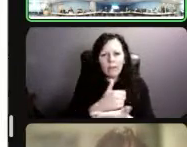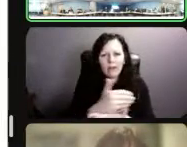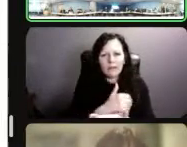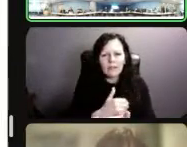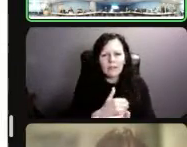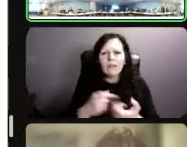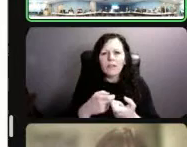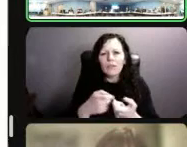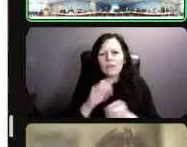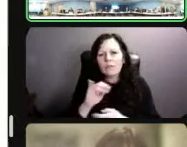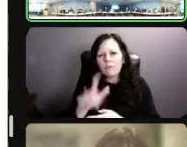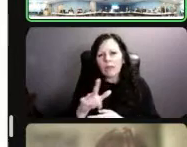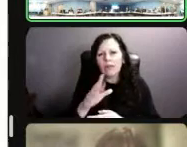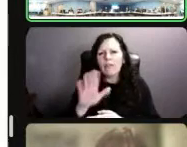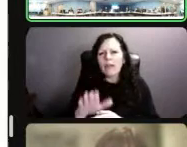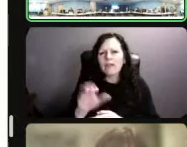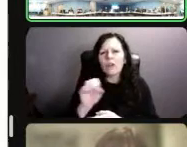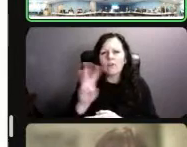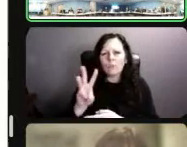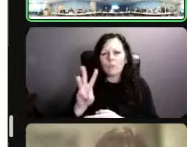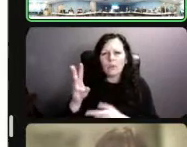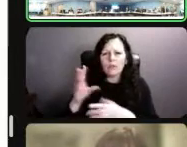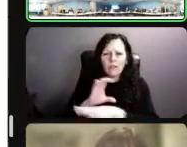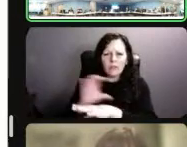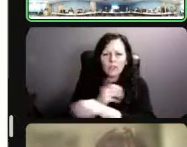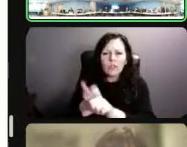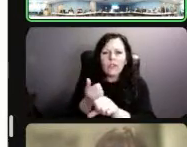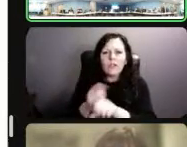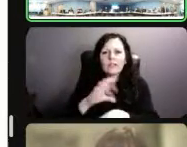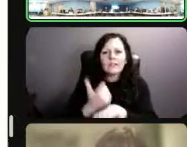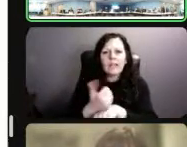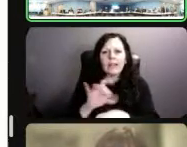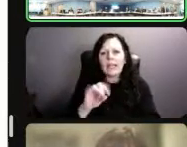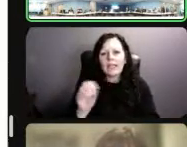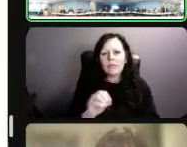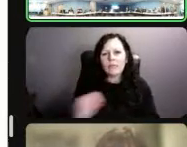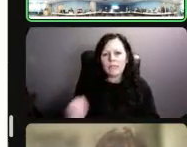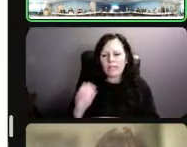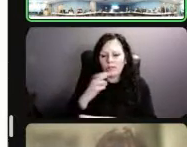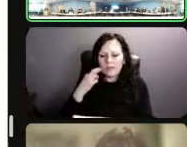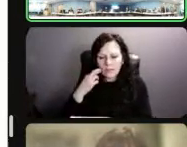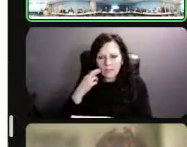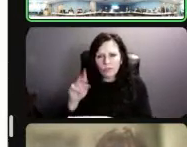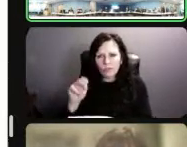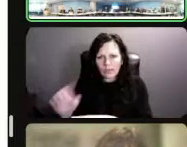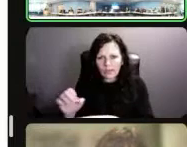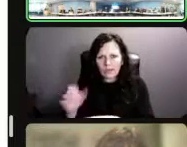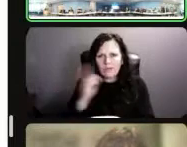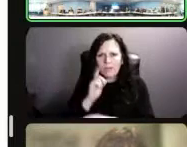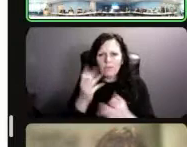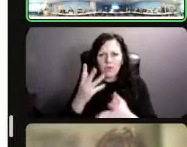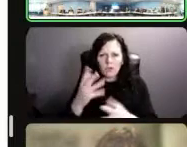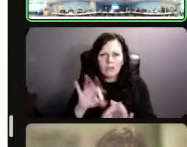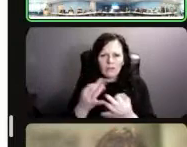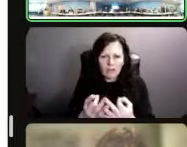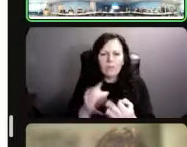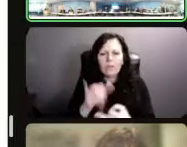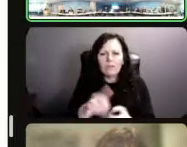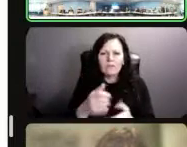THE NUMBER OF UNI OR SO UNITS ARE THE DATA THAT WE COLLECT